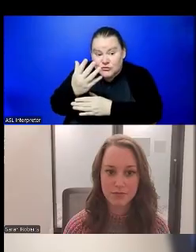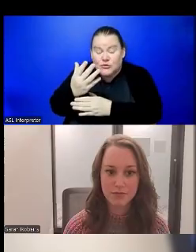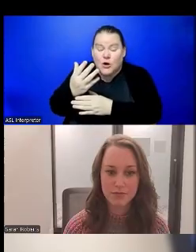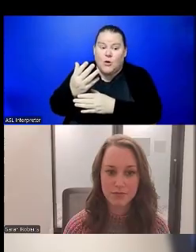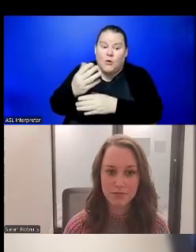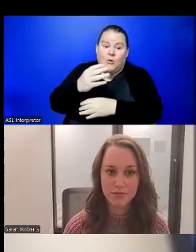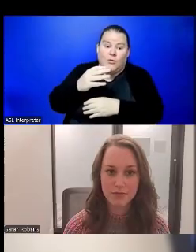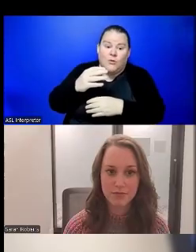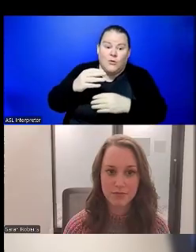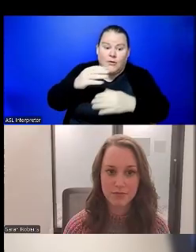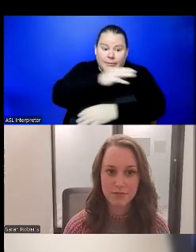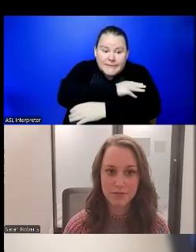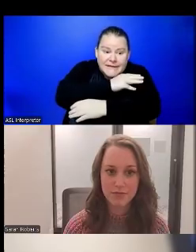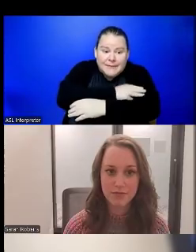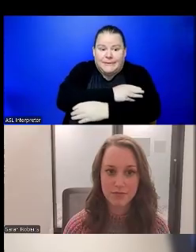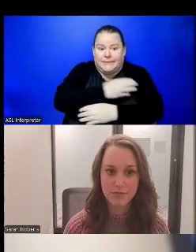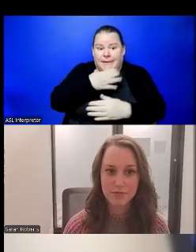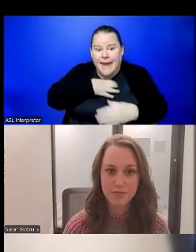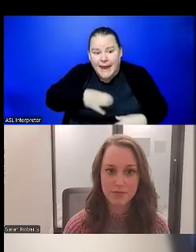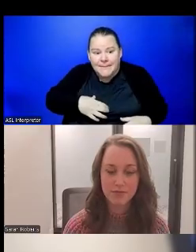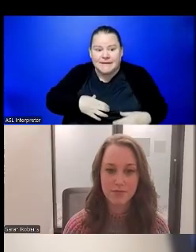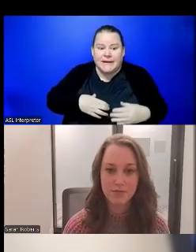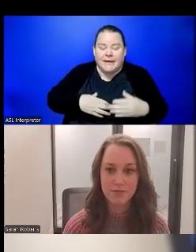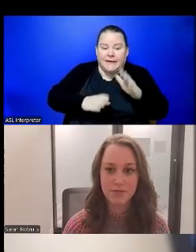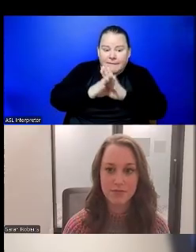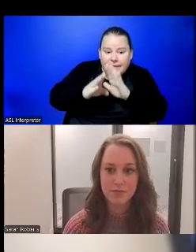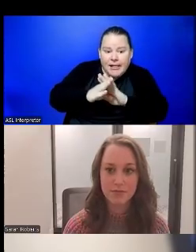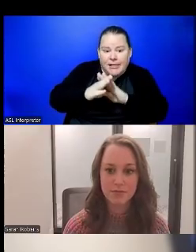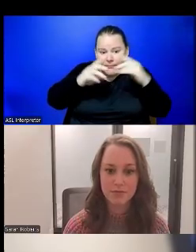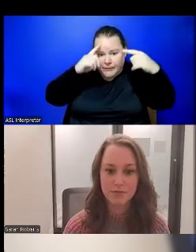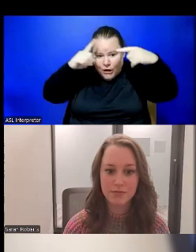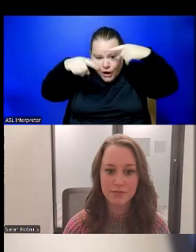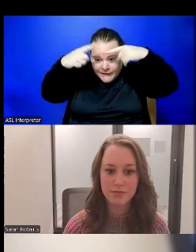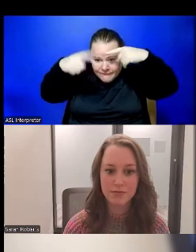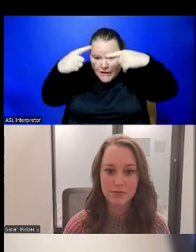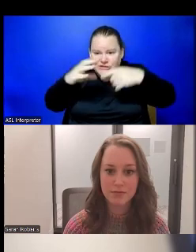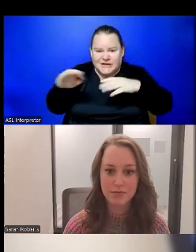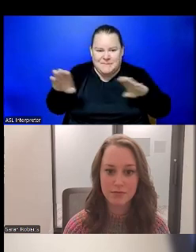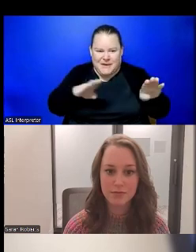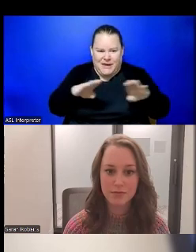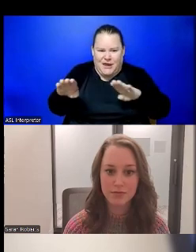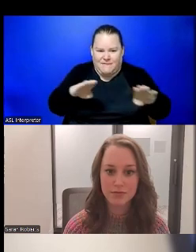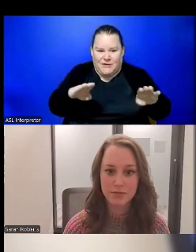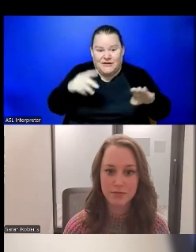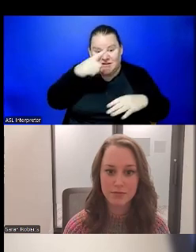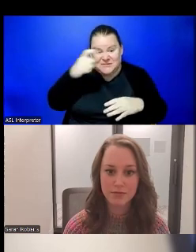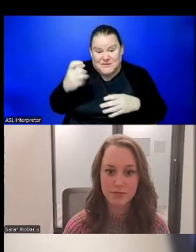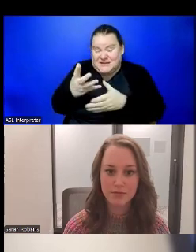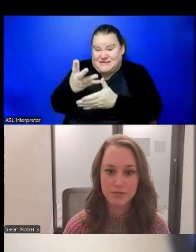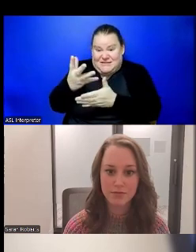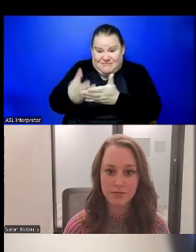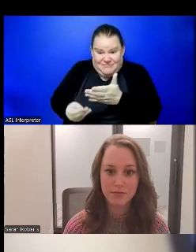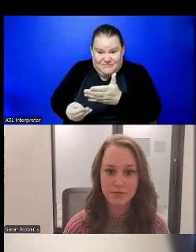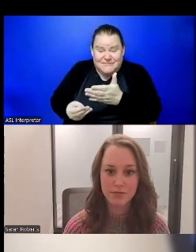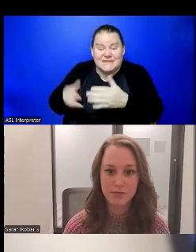development, cognitive function and behavior, and it's due to this absence of expression of paternally inherited genes on